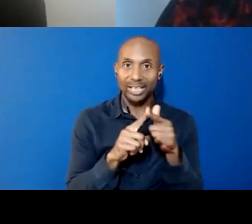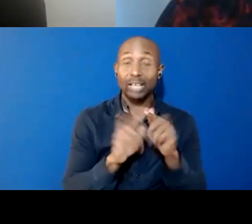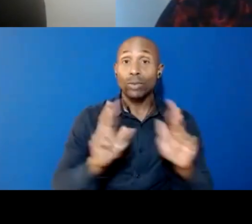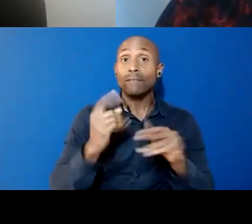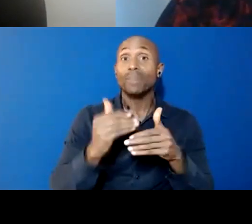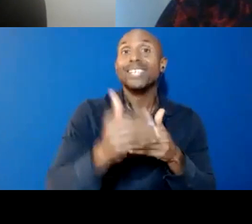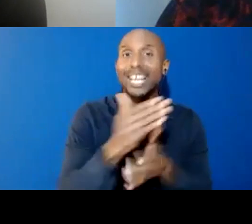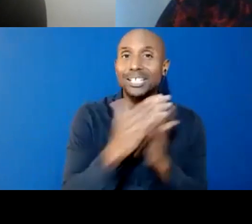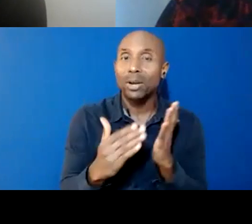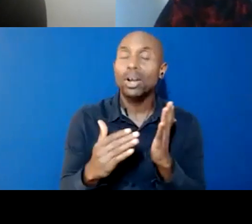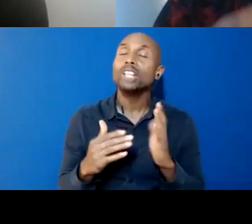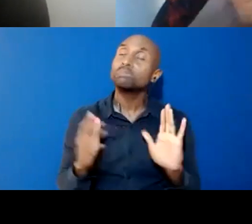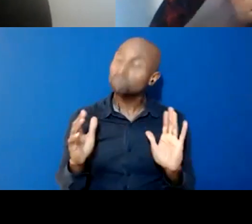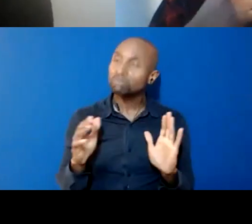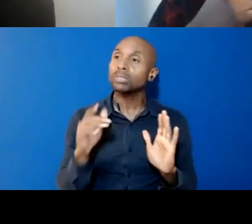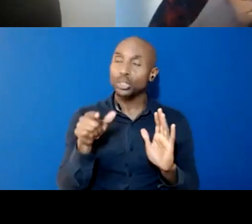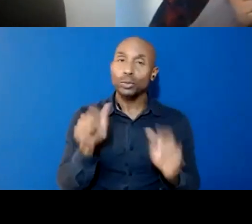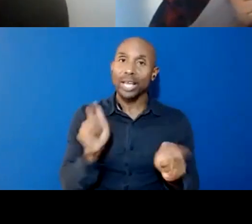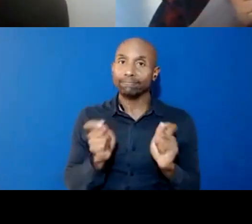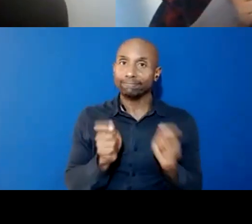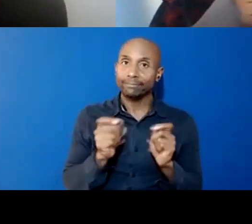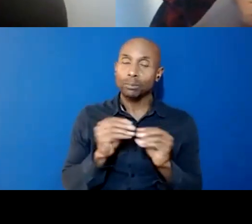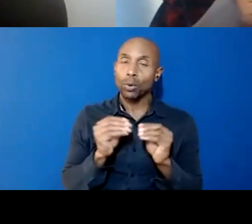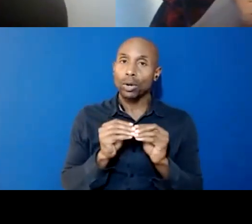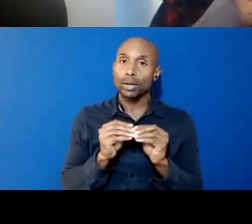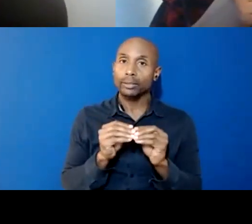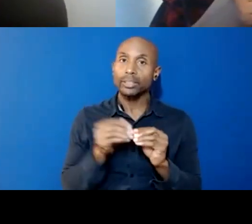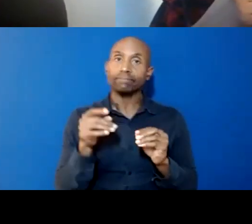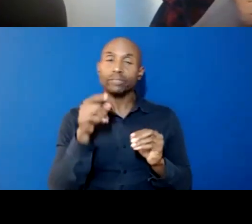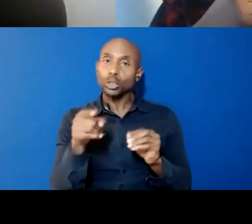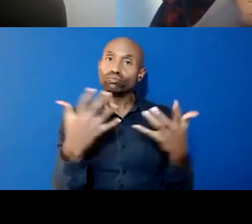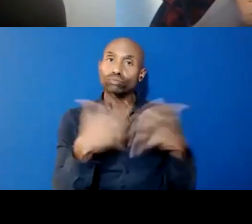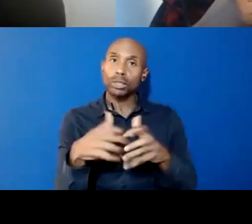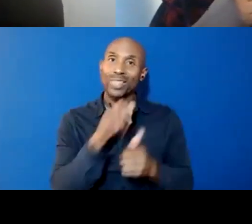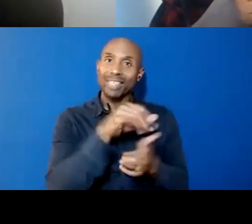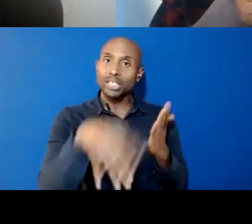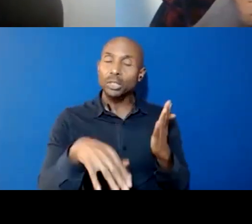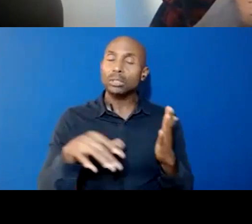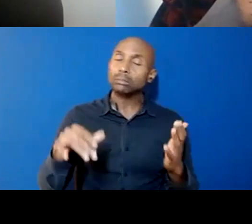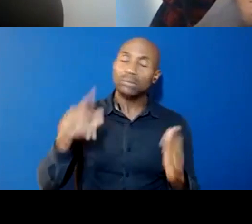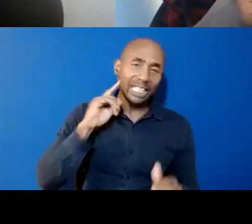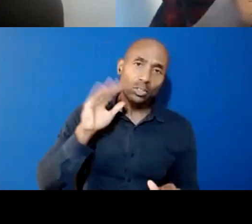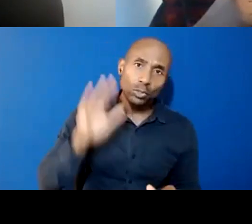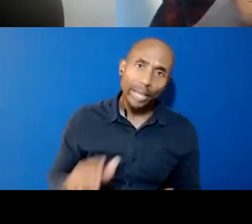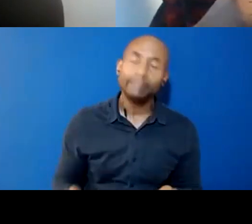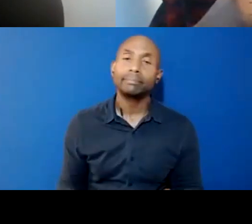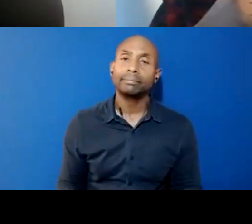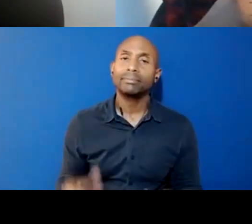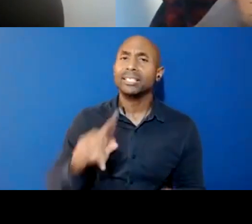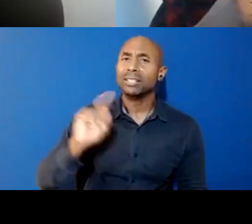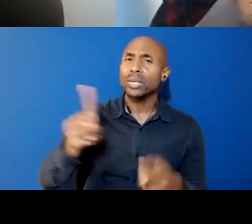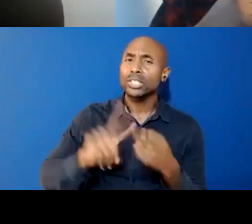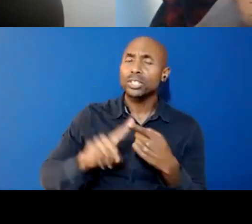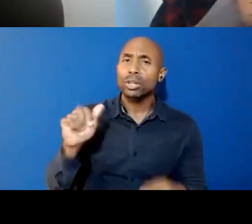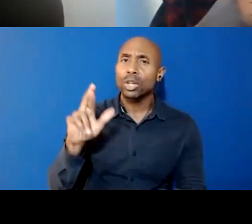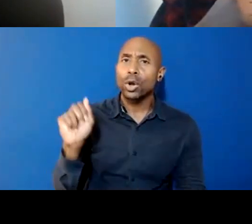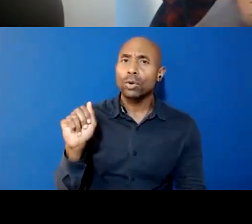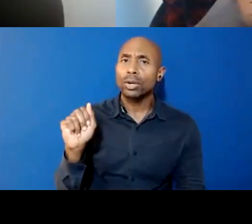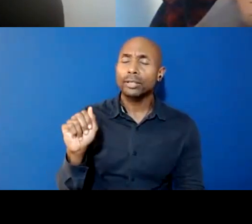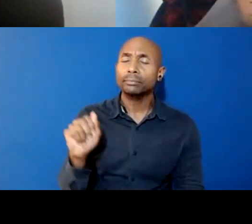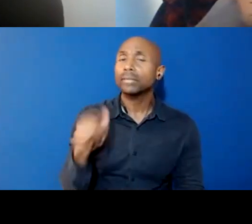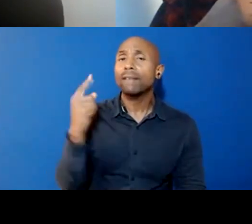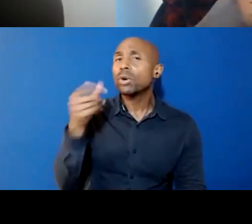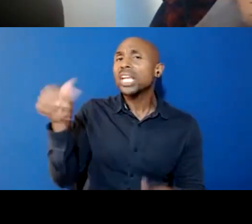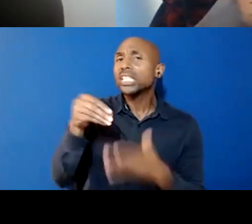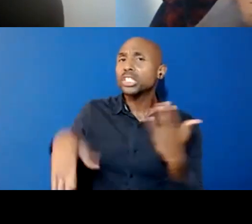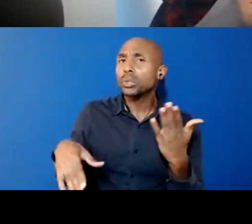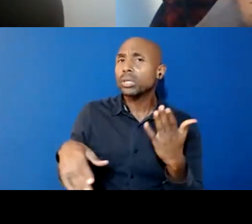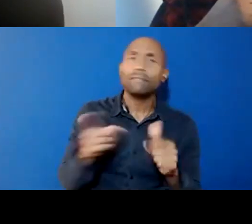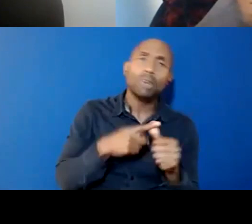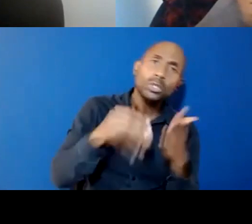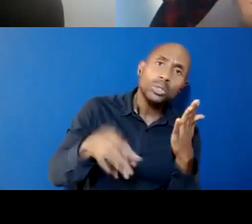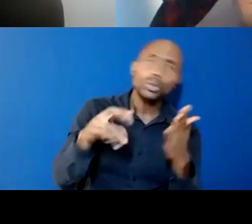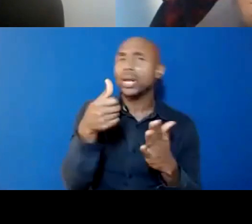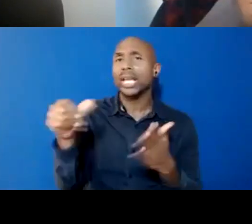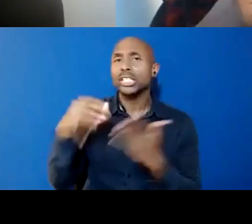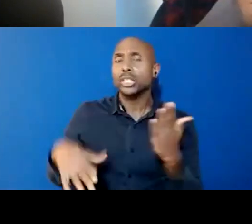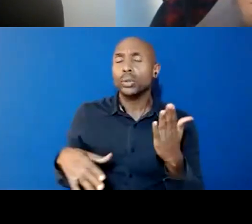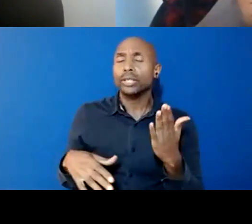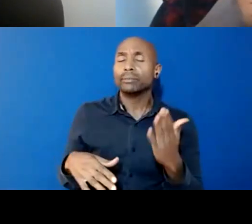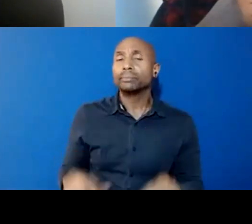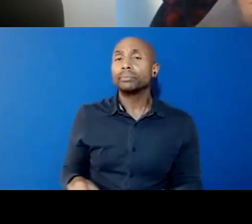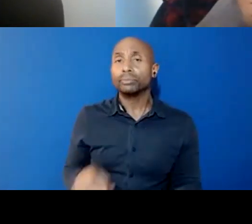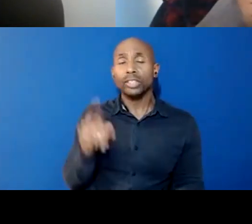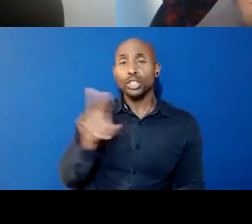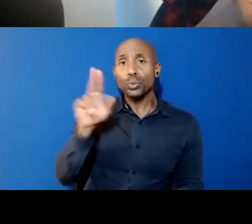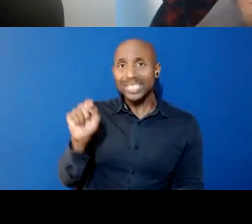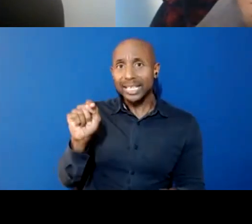Laura, can you tell us what informational resources does UT provide that students request?